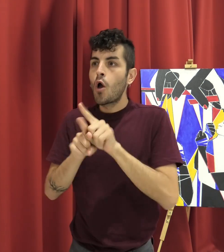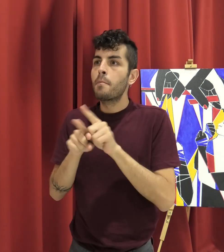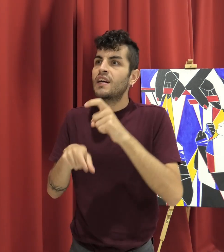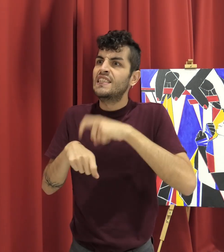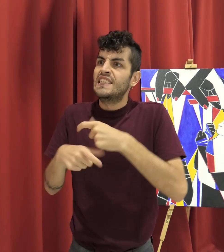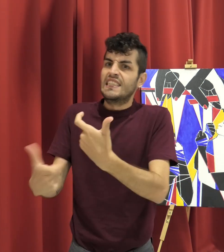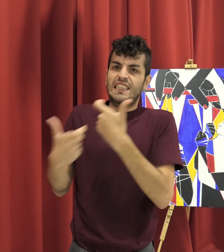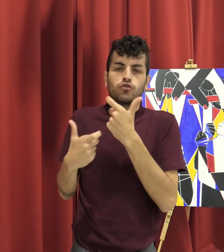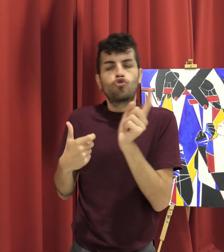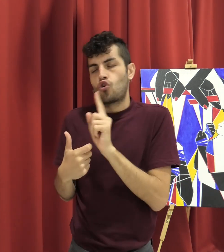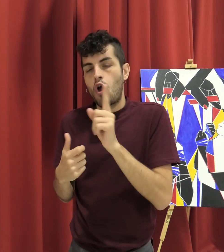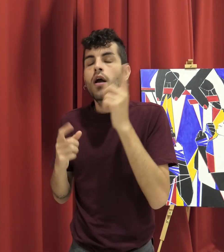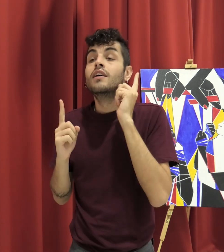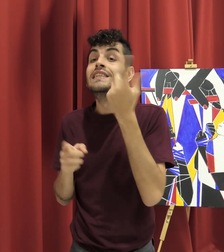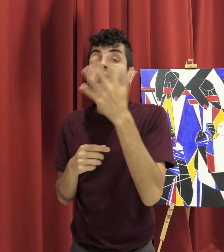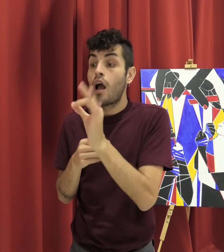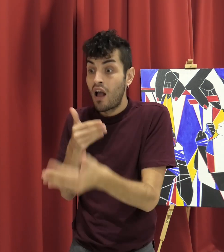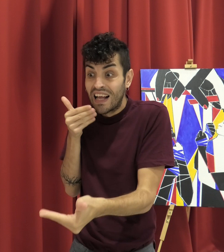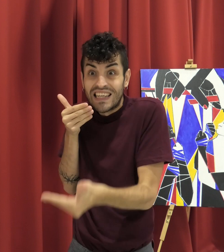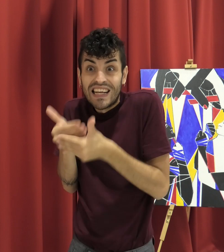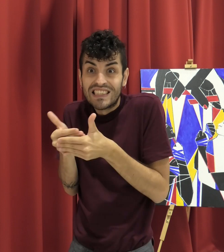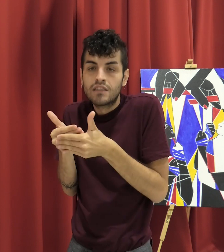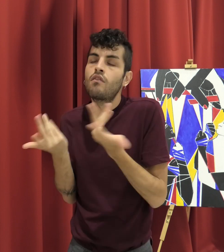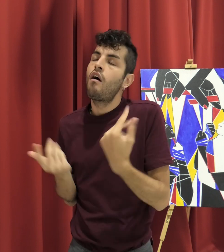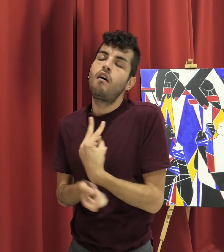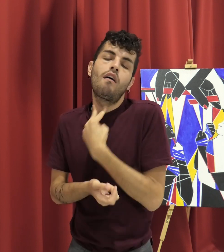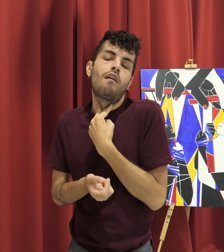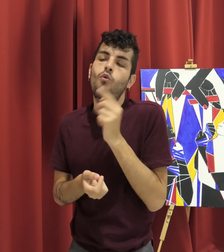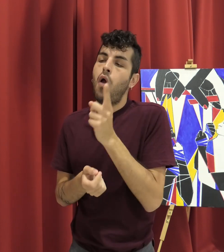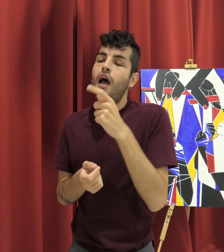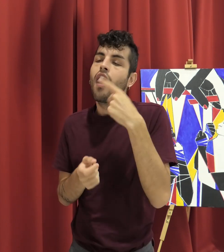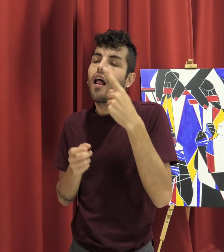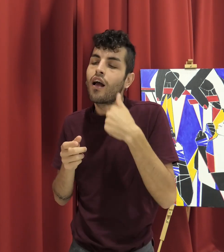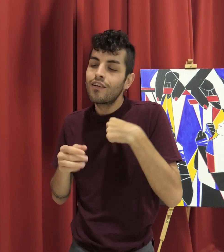and I usually do not have a fixed, tight deadline. When the deadline is too close,